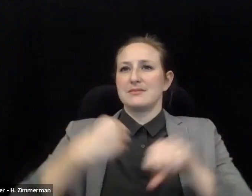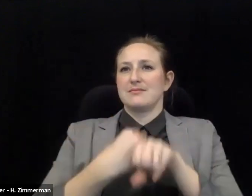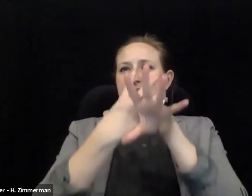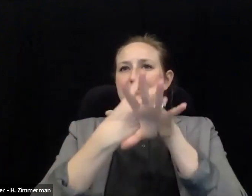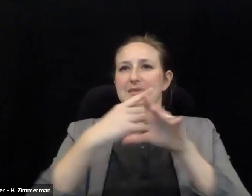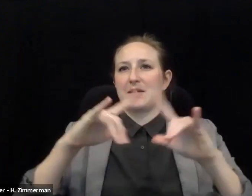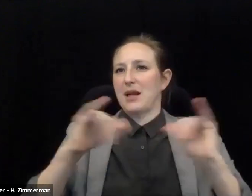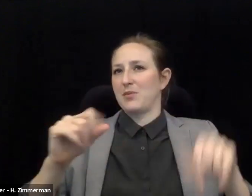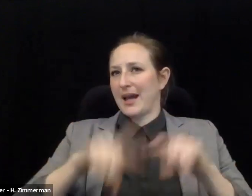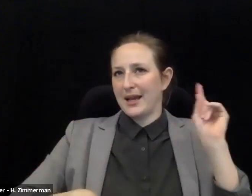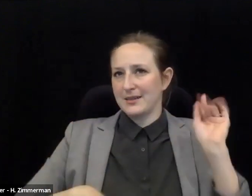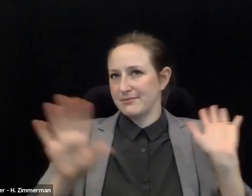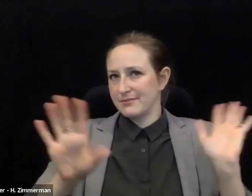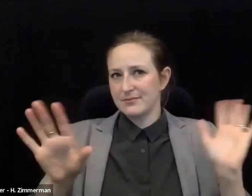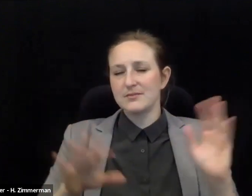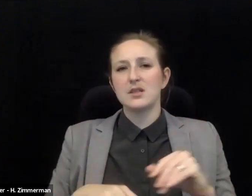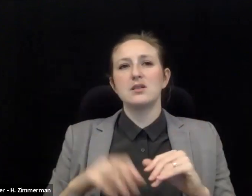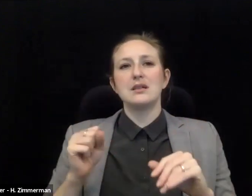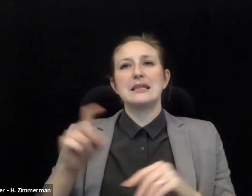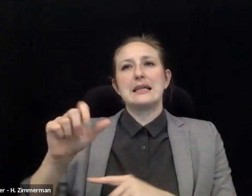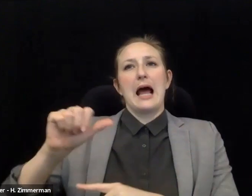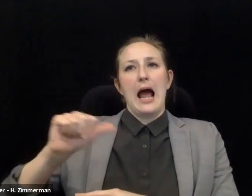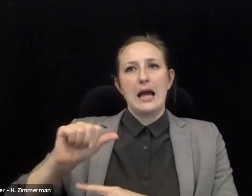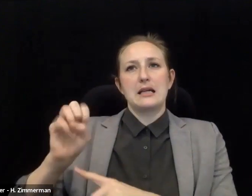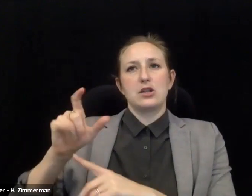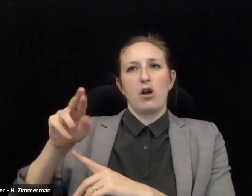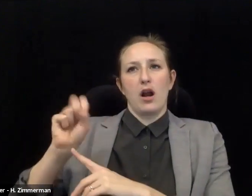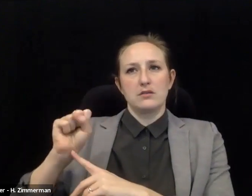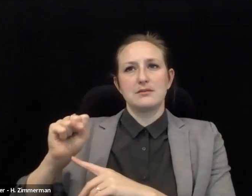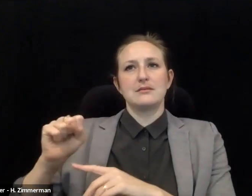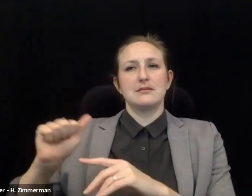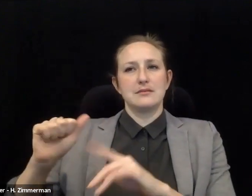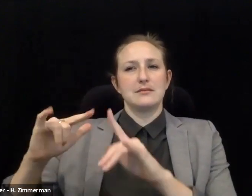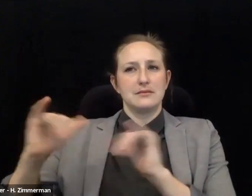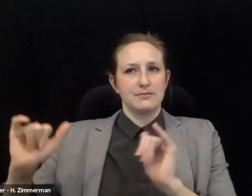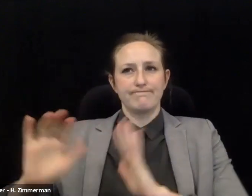did, from the outset, was primarily plan to do Asynchronous content and